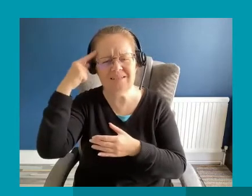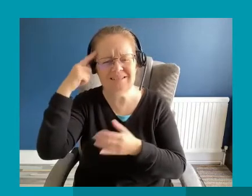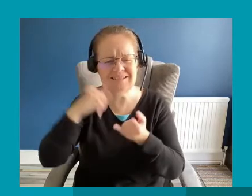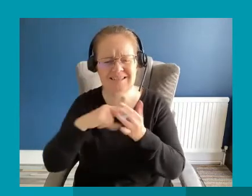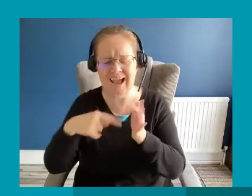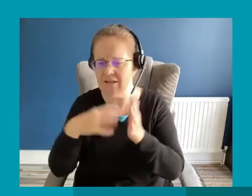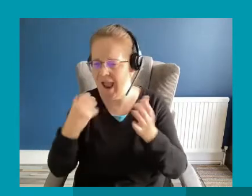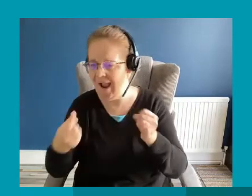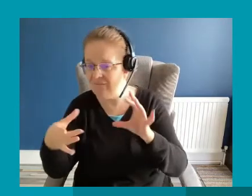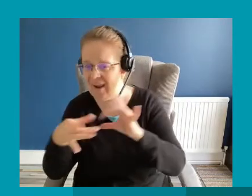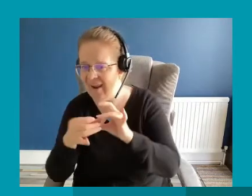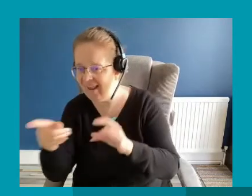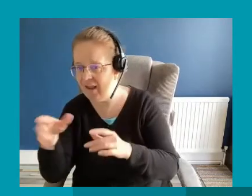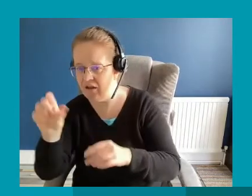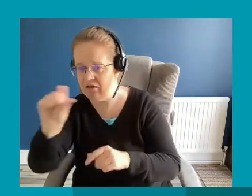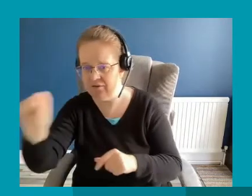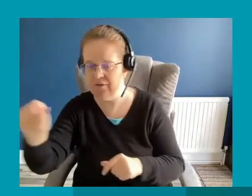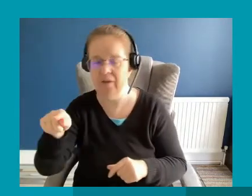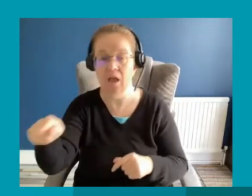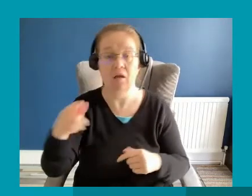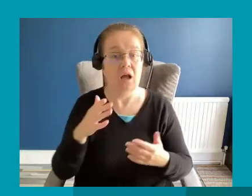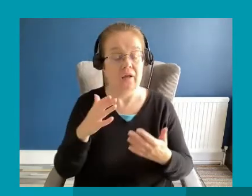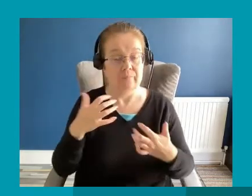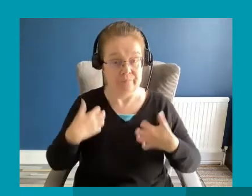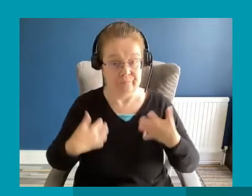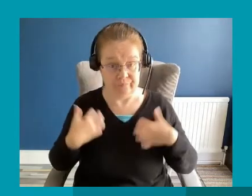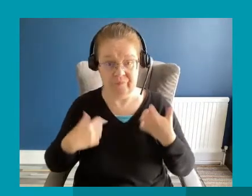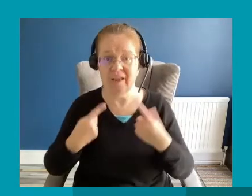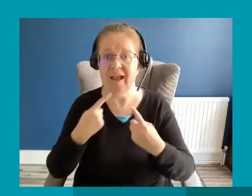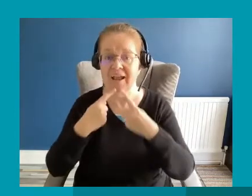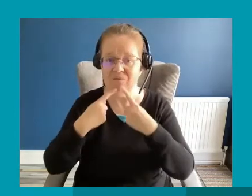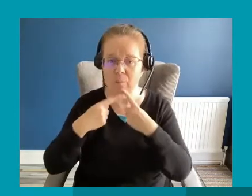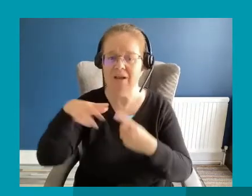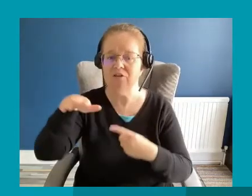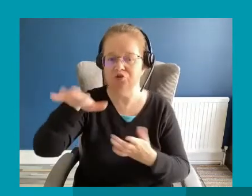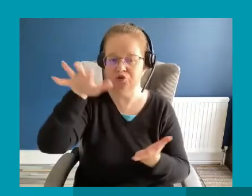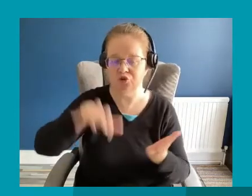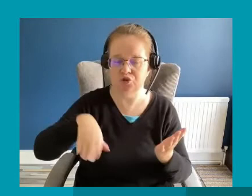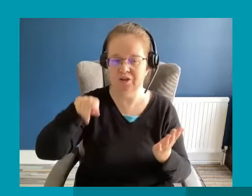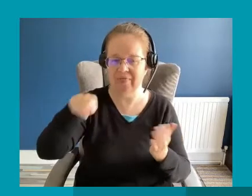really interesting pieces of information in this section 'cause this really looks at, UM, you know,